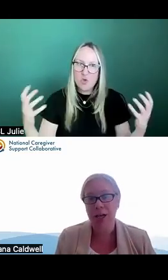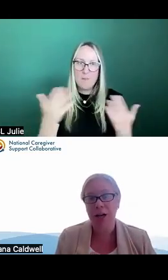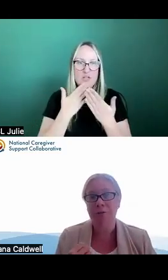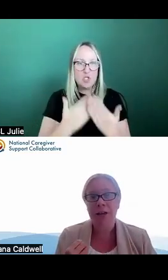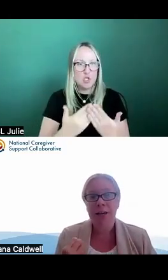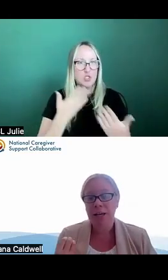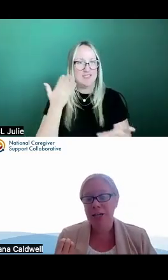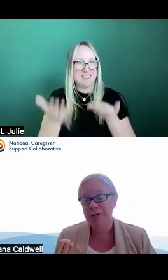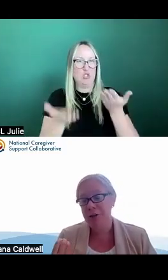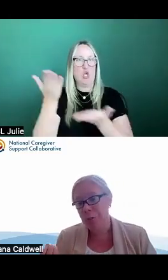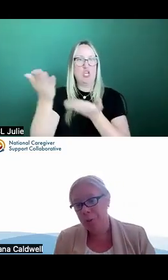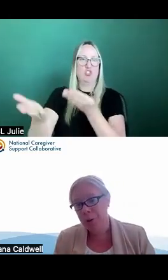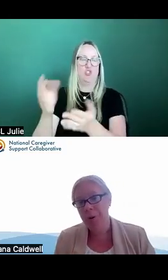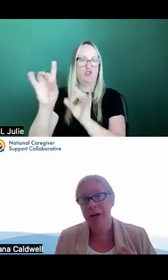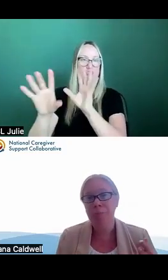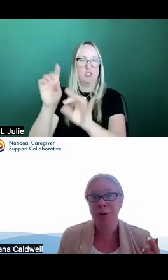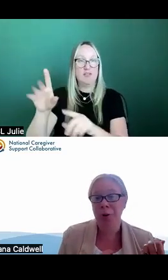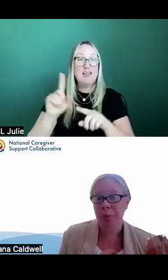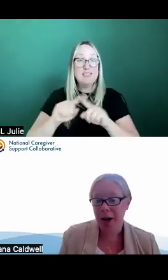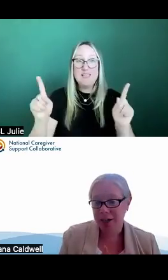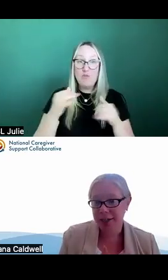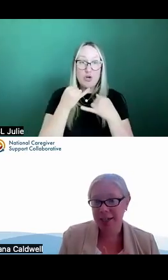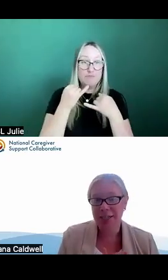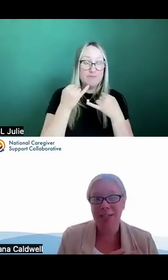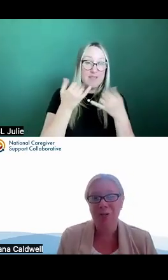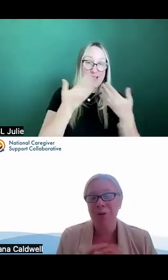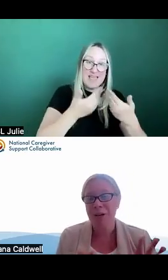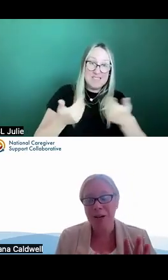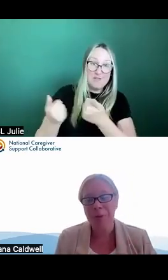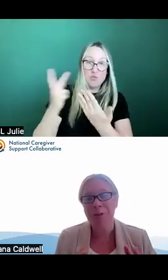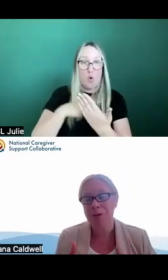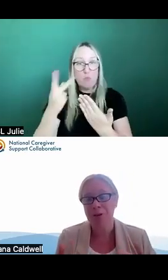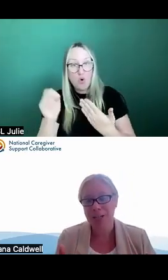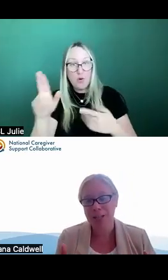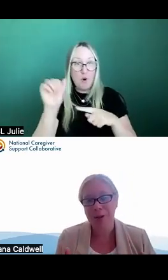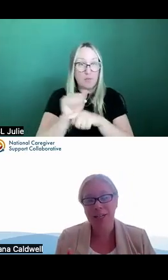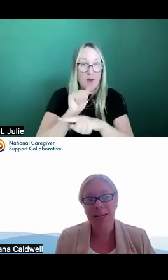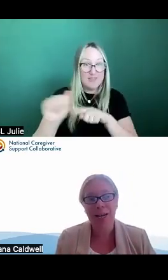of individual programs or practices and so we may not be able to address them all today,